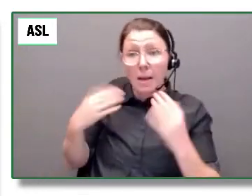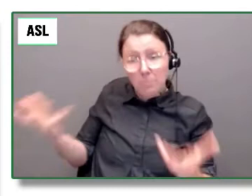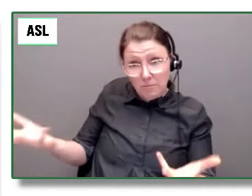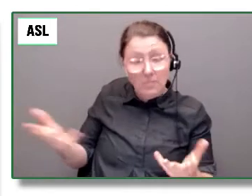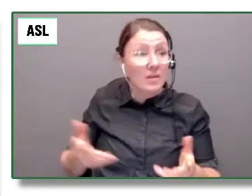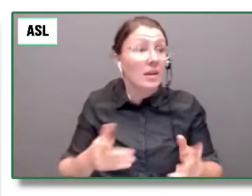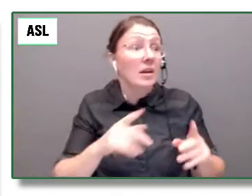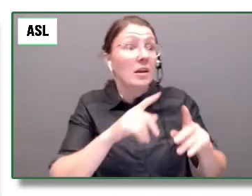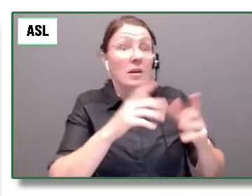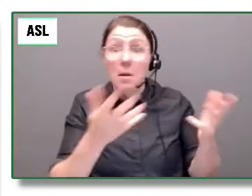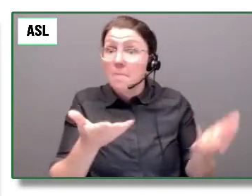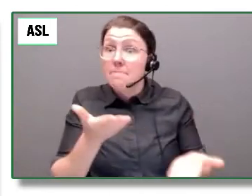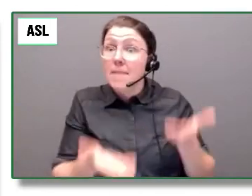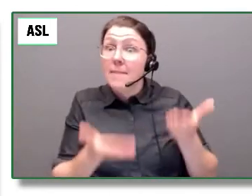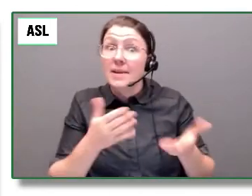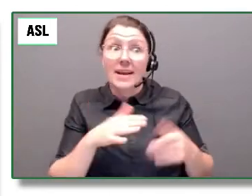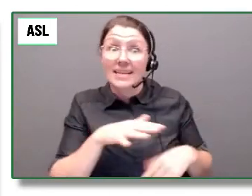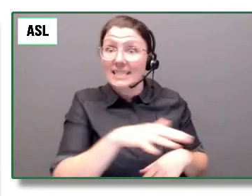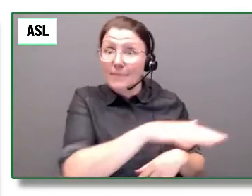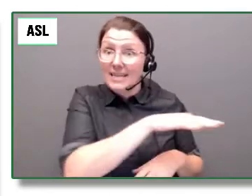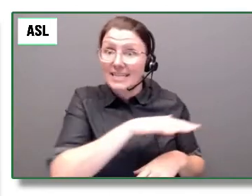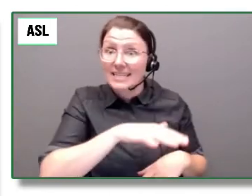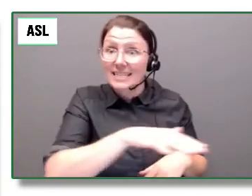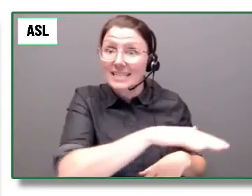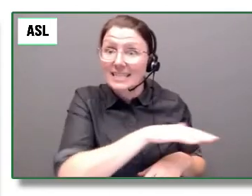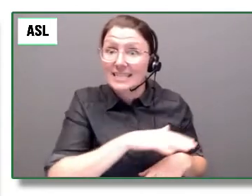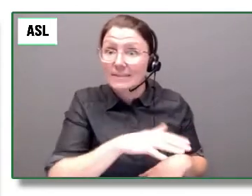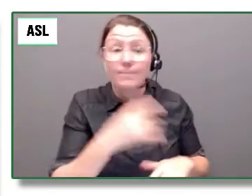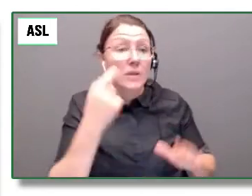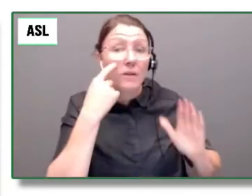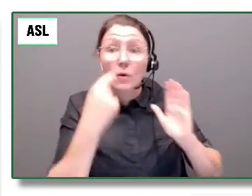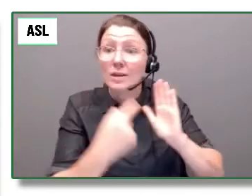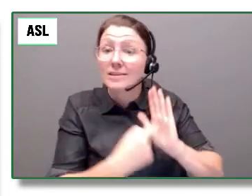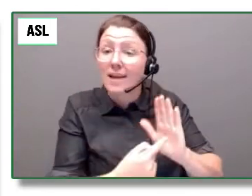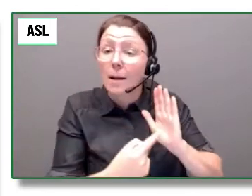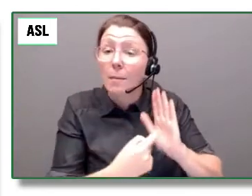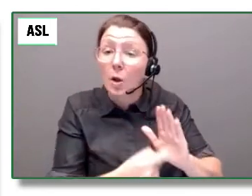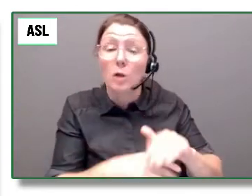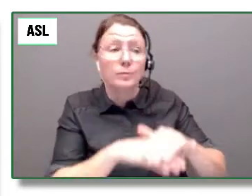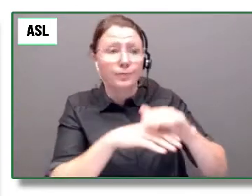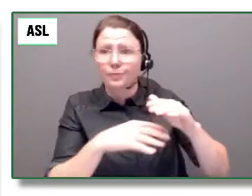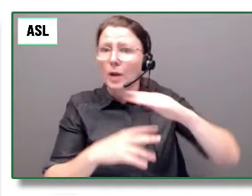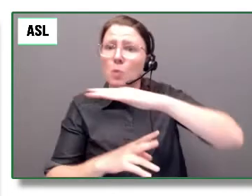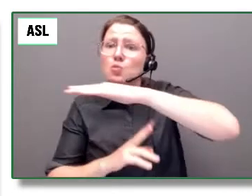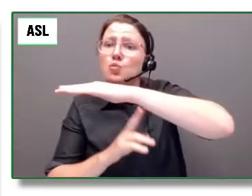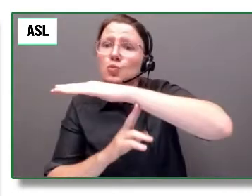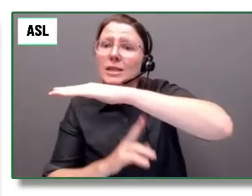there is a bridge that has tactile surfacing and a smooth entrance and